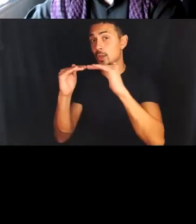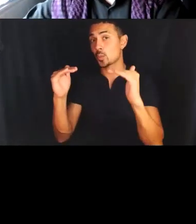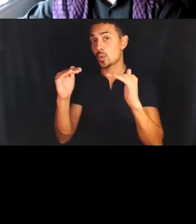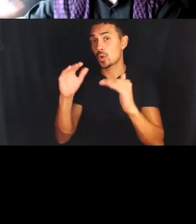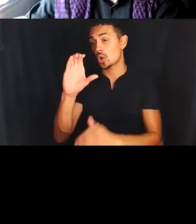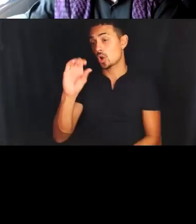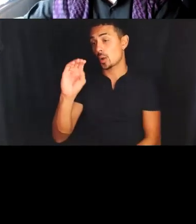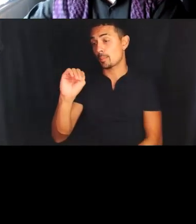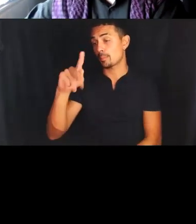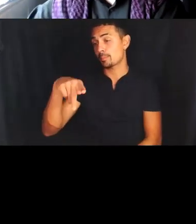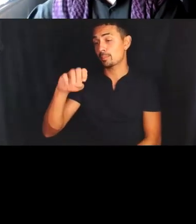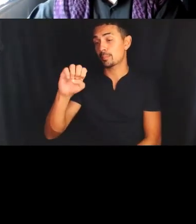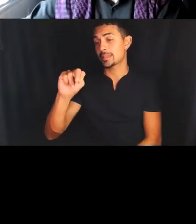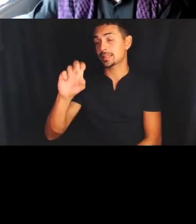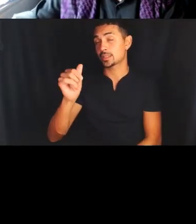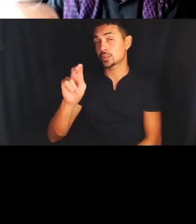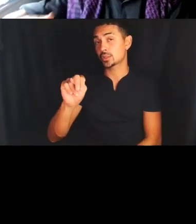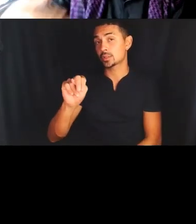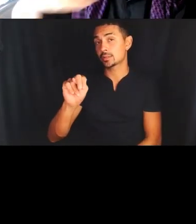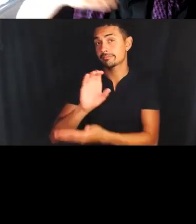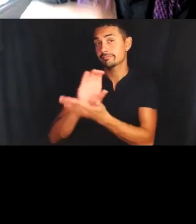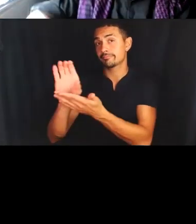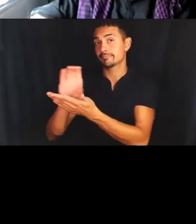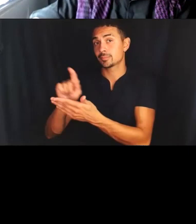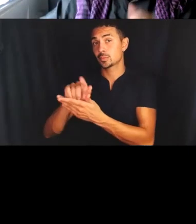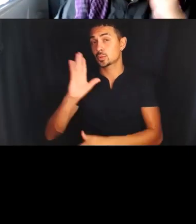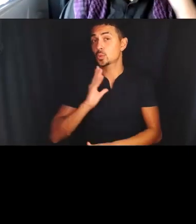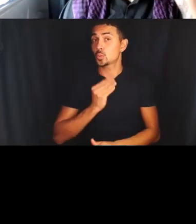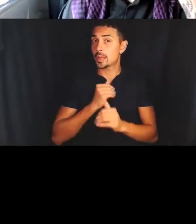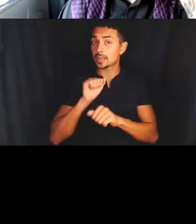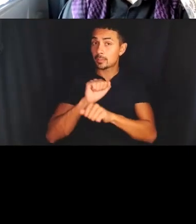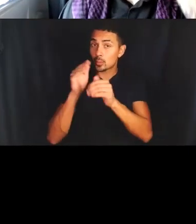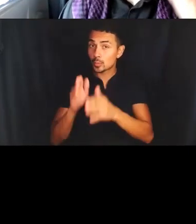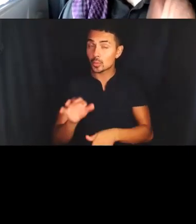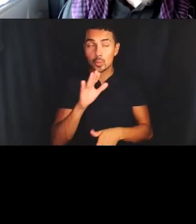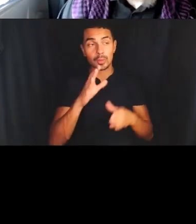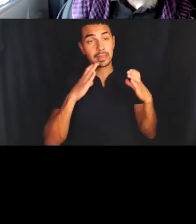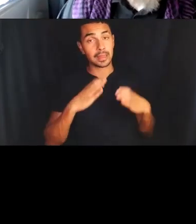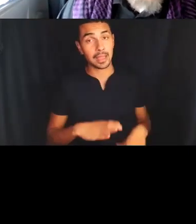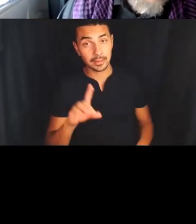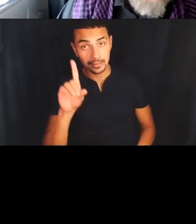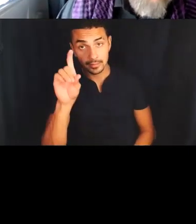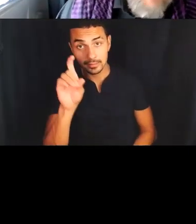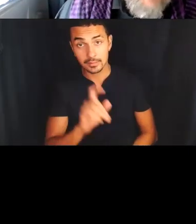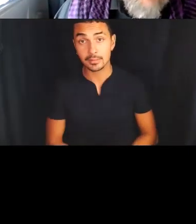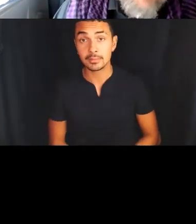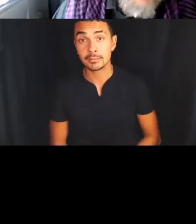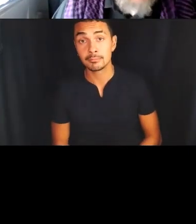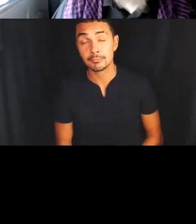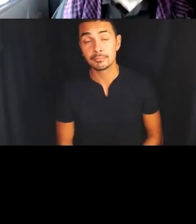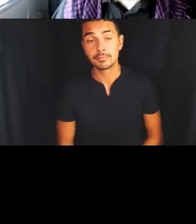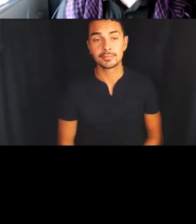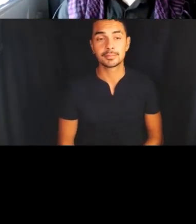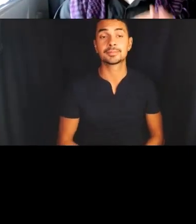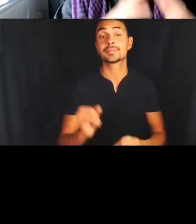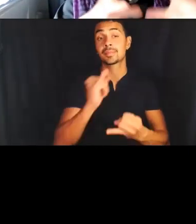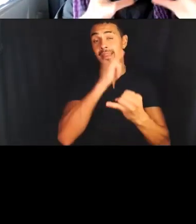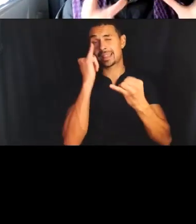to their trans employees or to the clients that they serve. And the last piece around this kind of